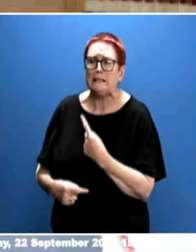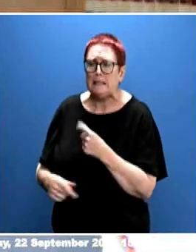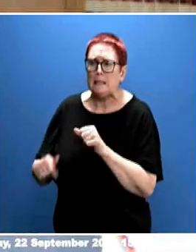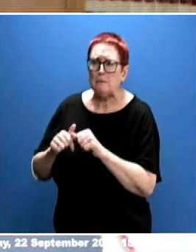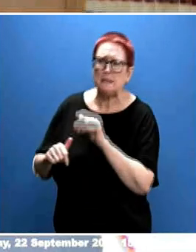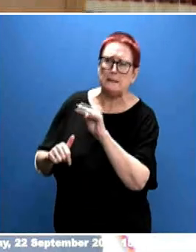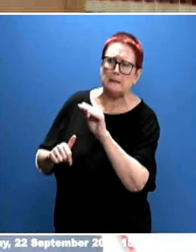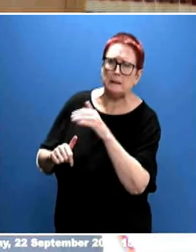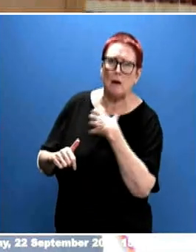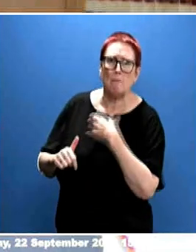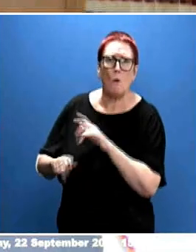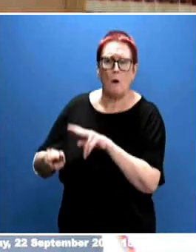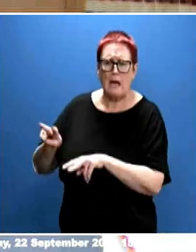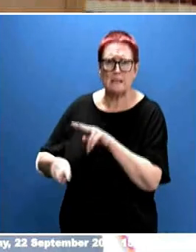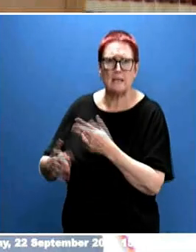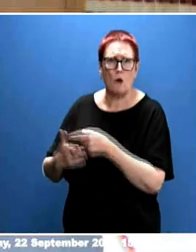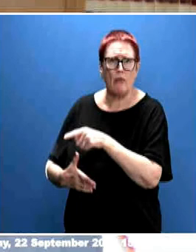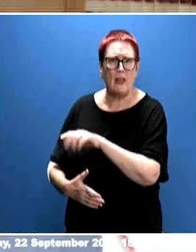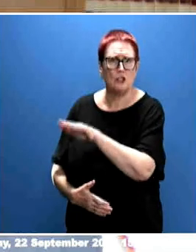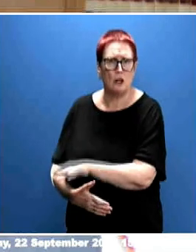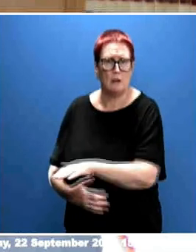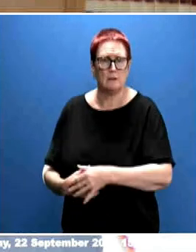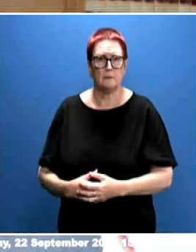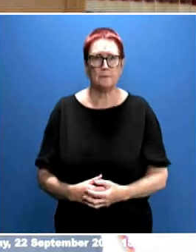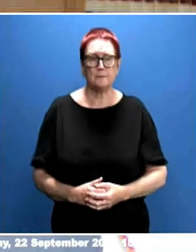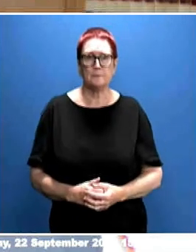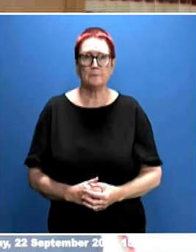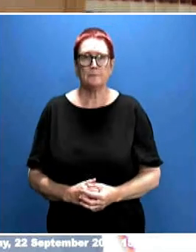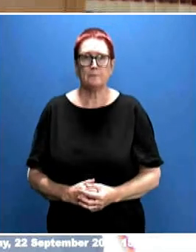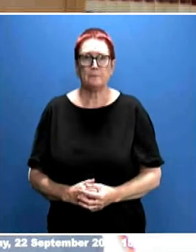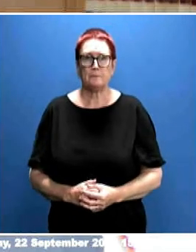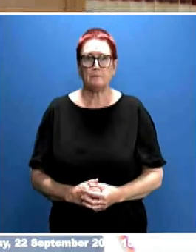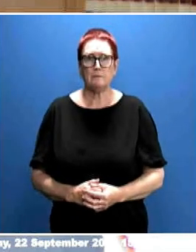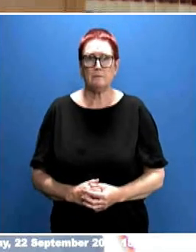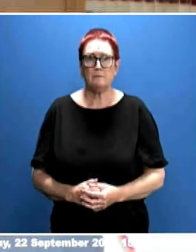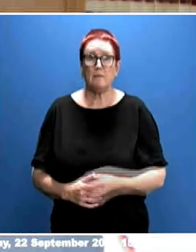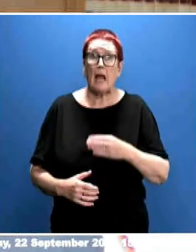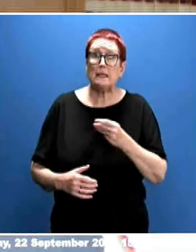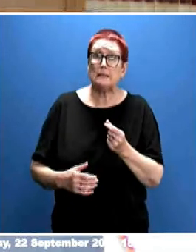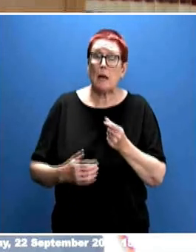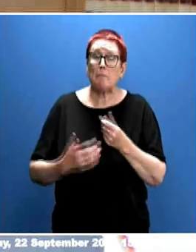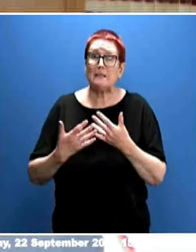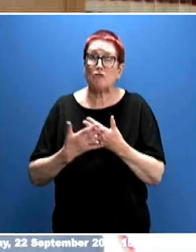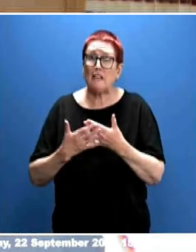assessment needs to occur, and through some of our screening tools that may also be highlighted.